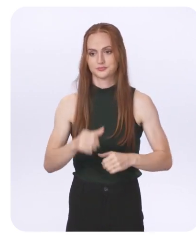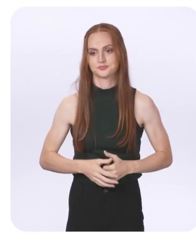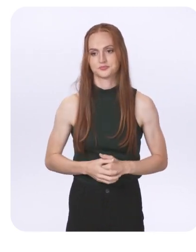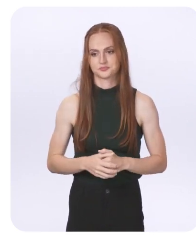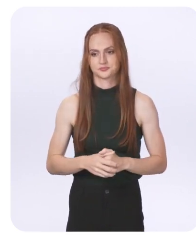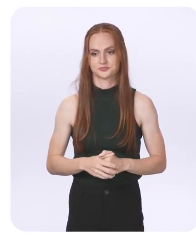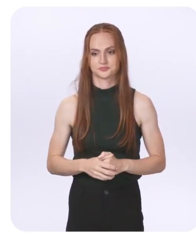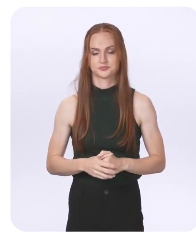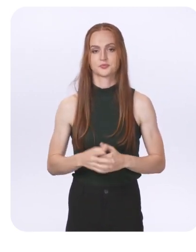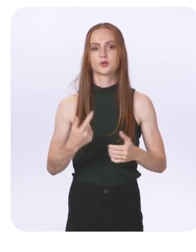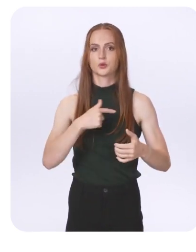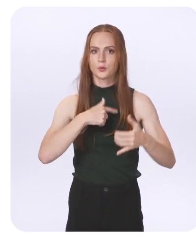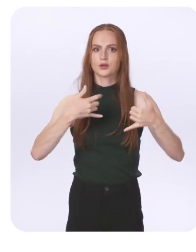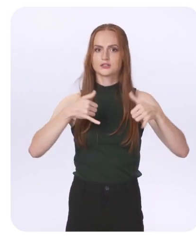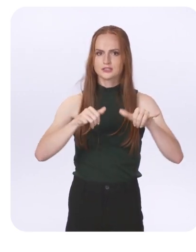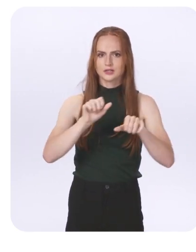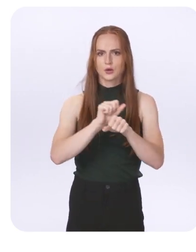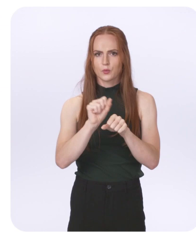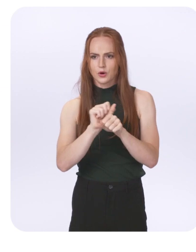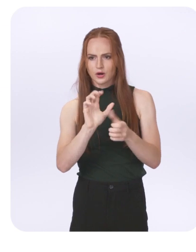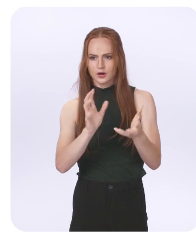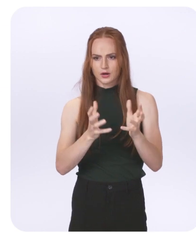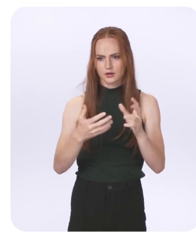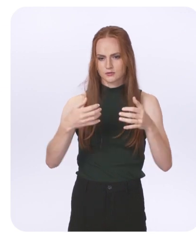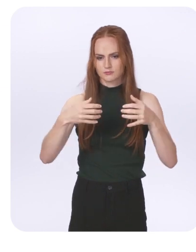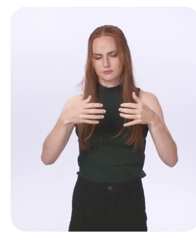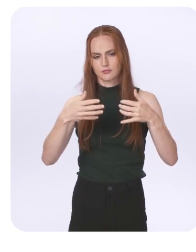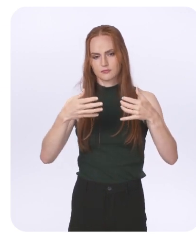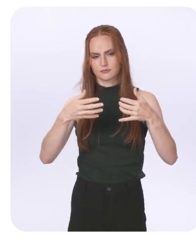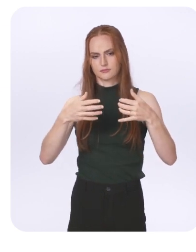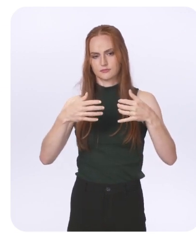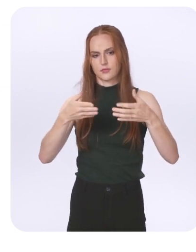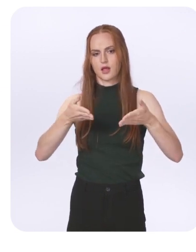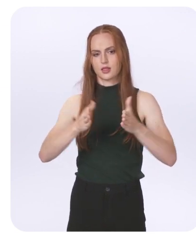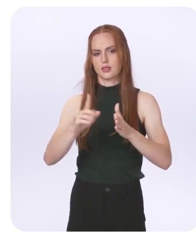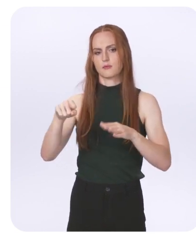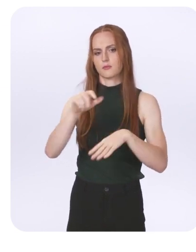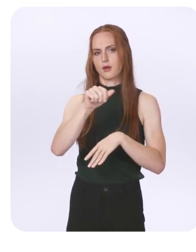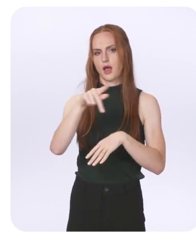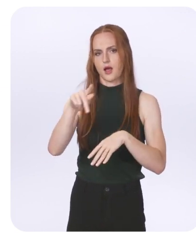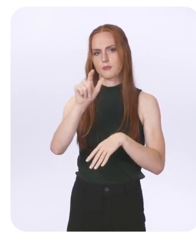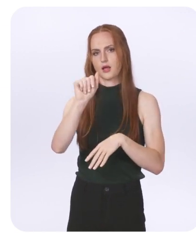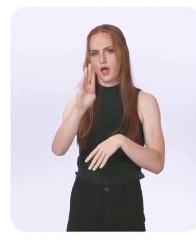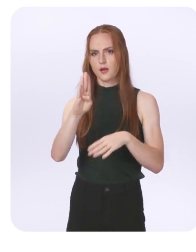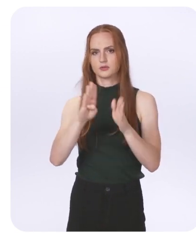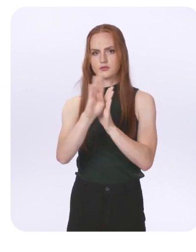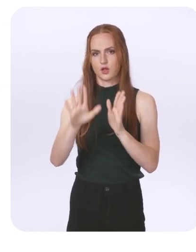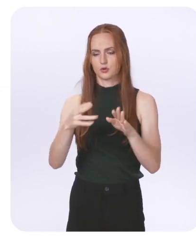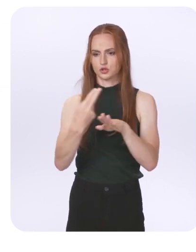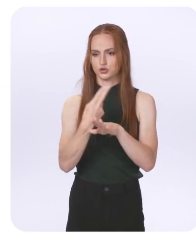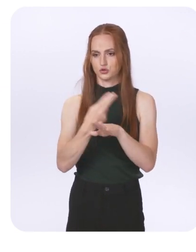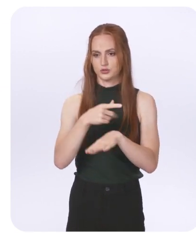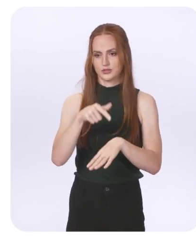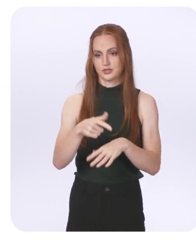Setting up the listing itself is just step one. We’ve recently added the ability to use or store A/B testing tool